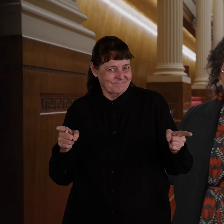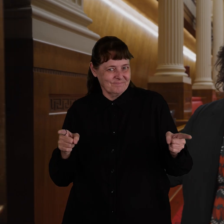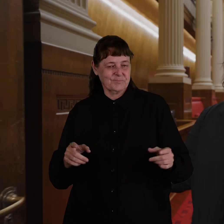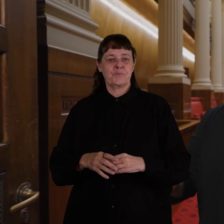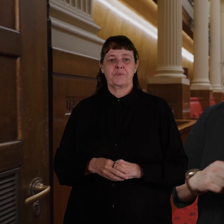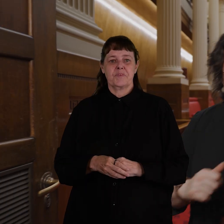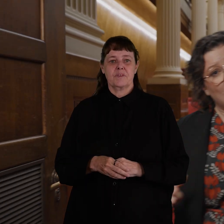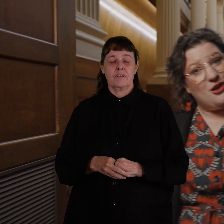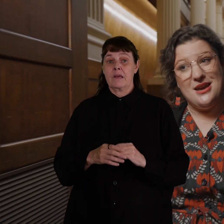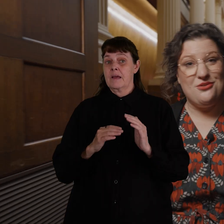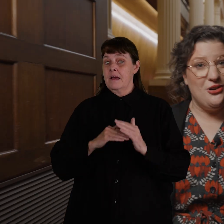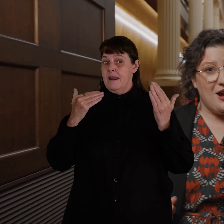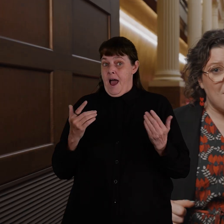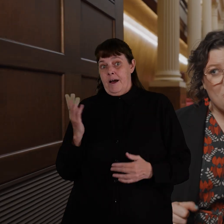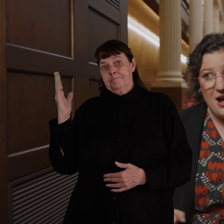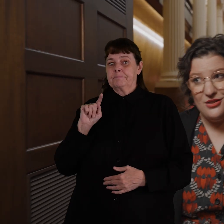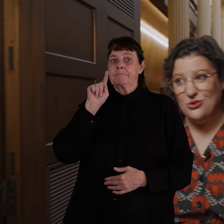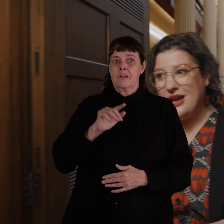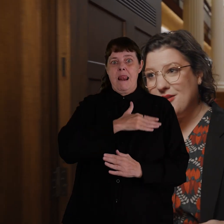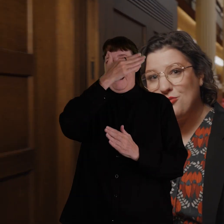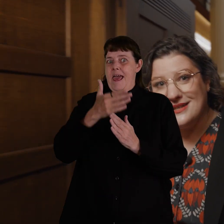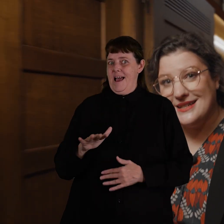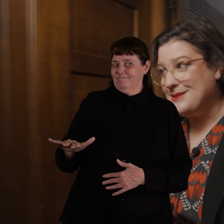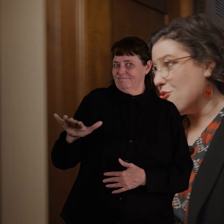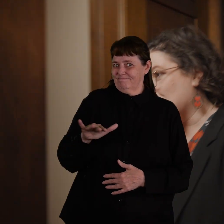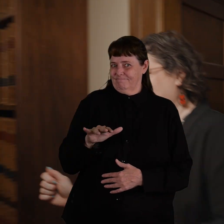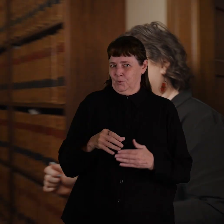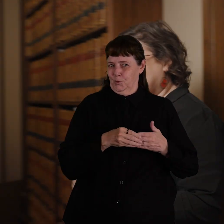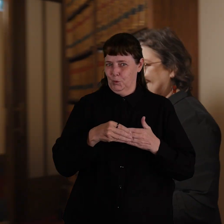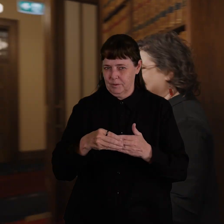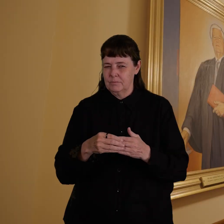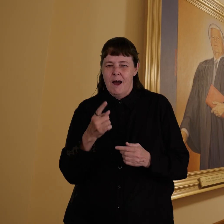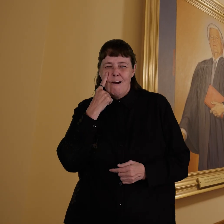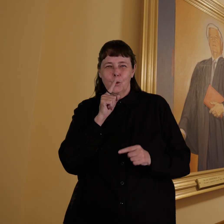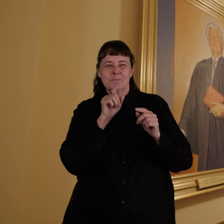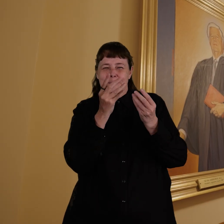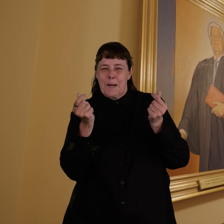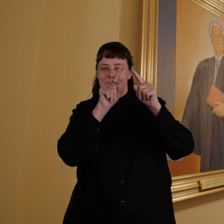corridor. Follow me through and we'll have a look at the president's portraits. This corridor in the